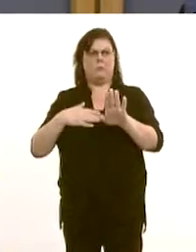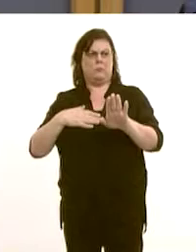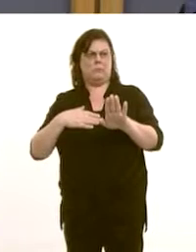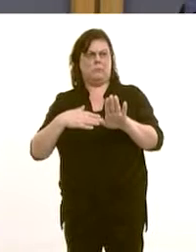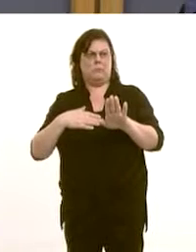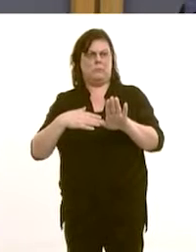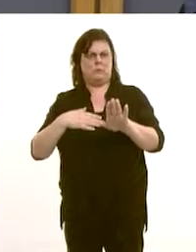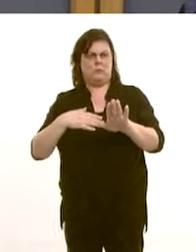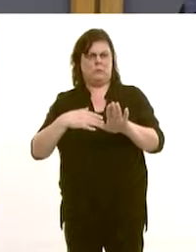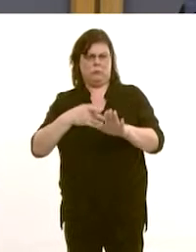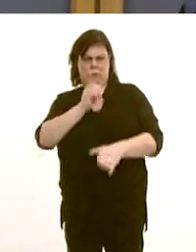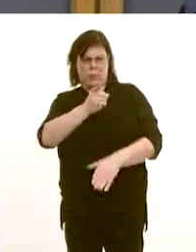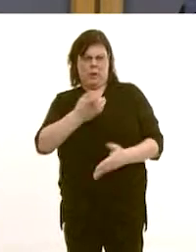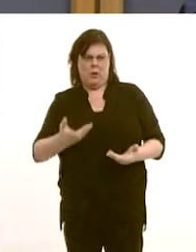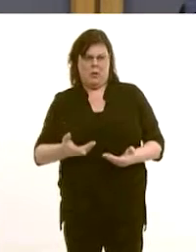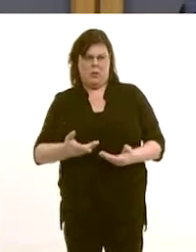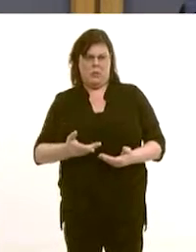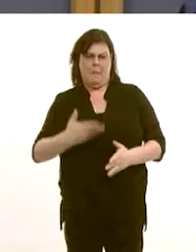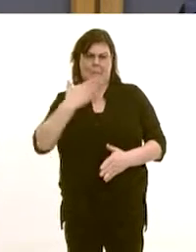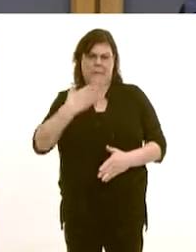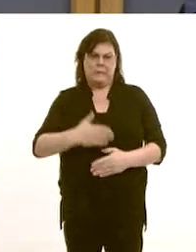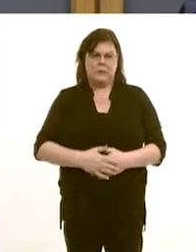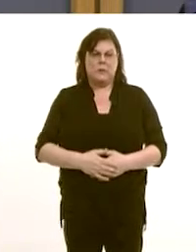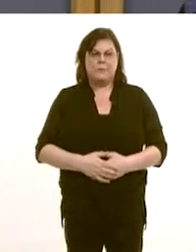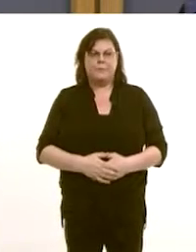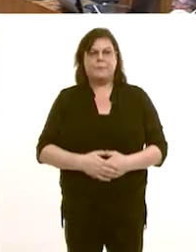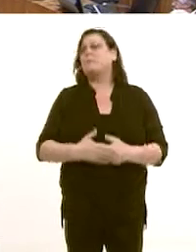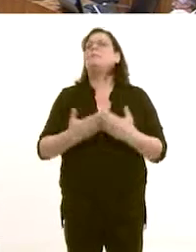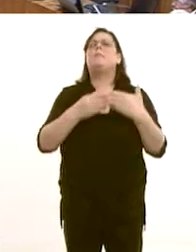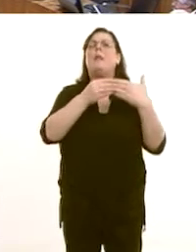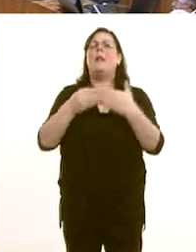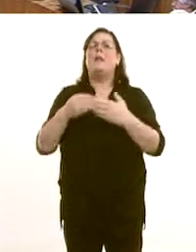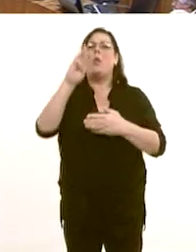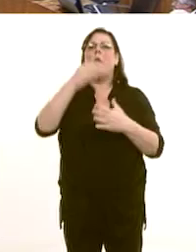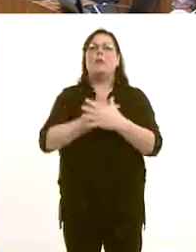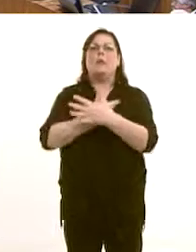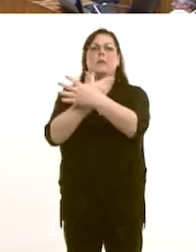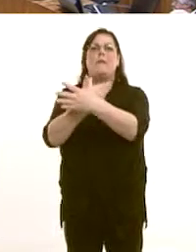We now move to the leader of the Welsh Liberal Democrats, Kirsty Williams. Kirsty Williams: Thank you very much, Presiding Officer.